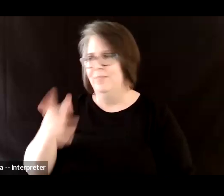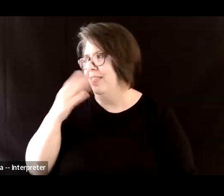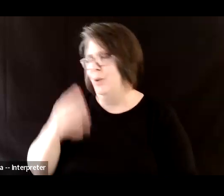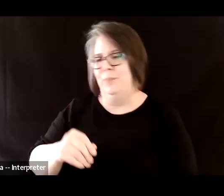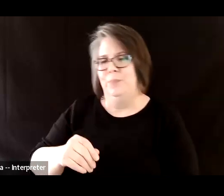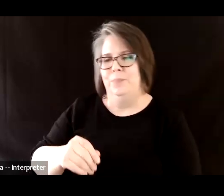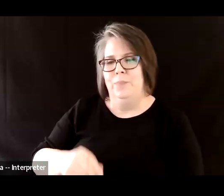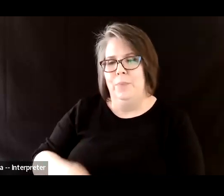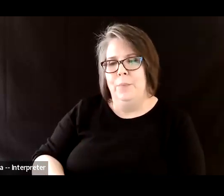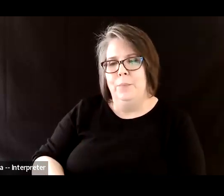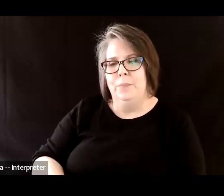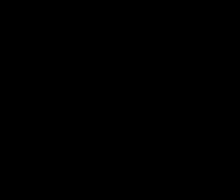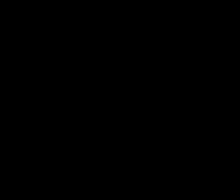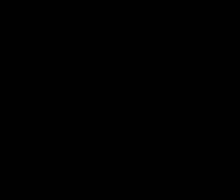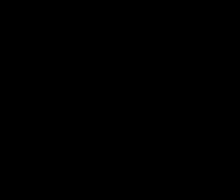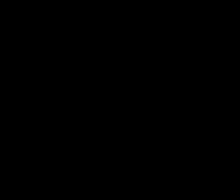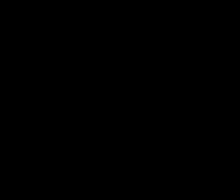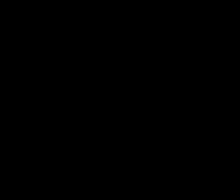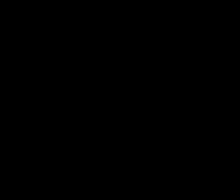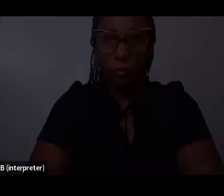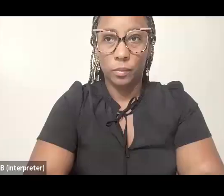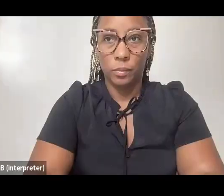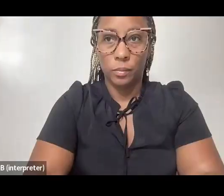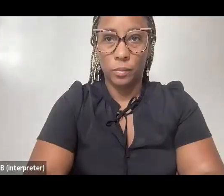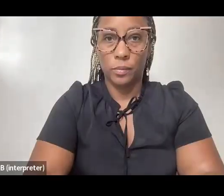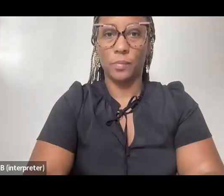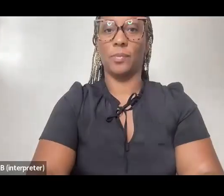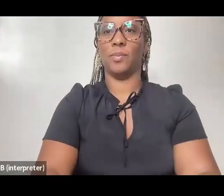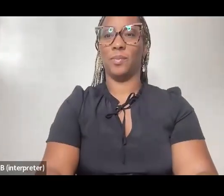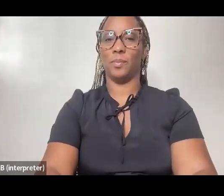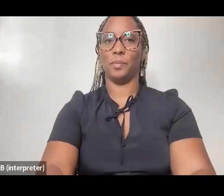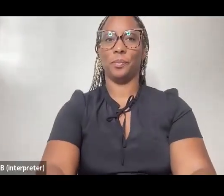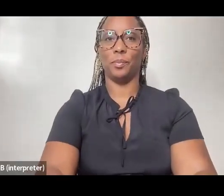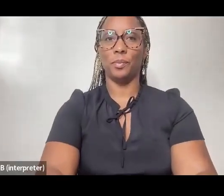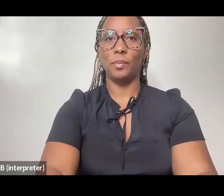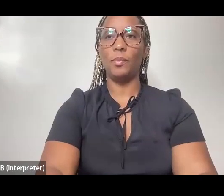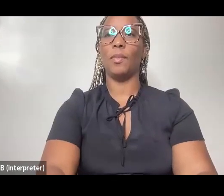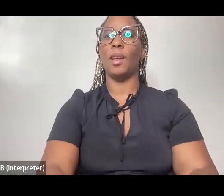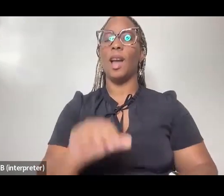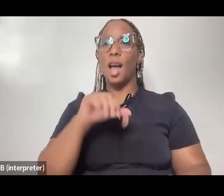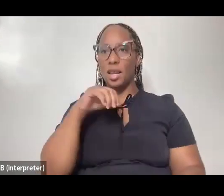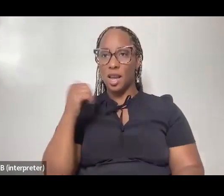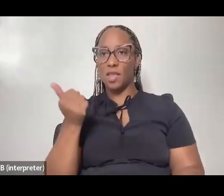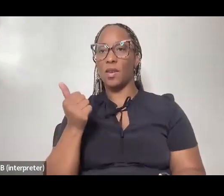Another anonymous attendee. Posted a question. I want to make my organization more accessible.